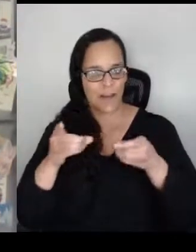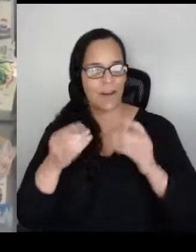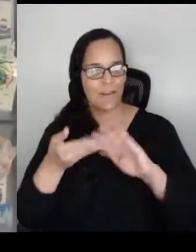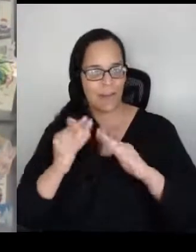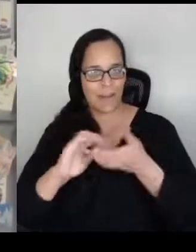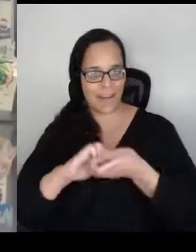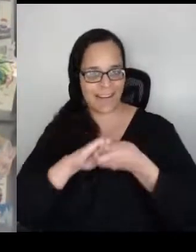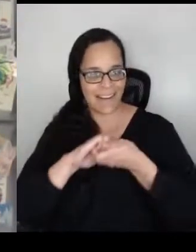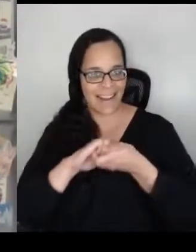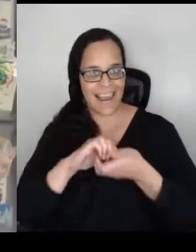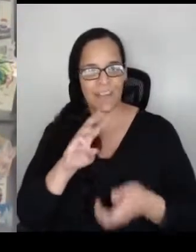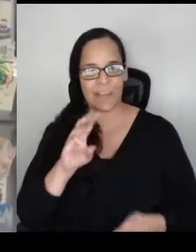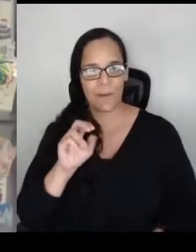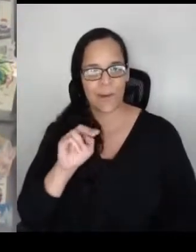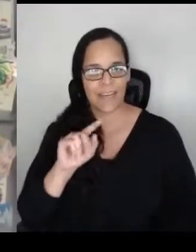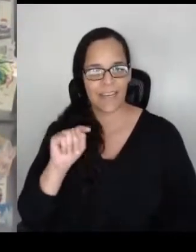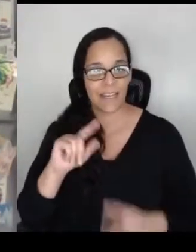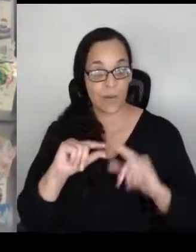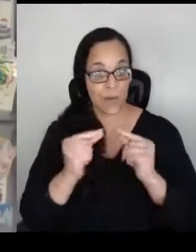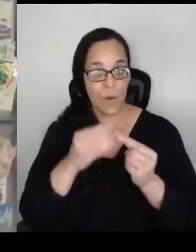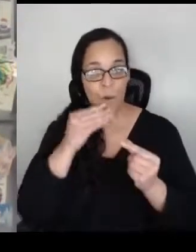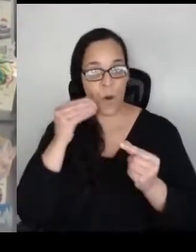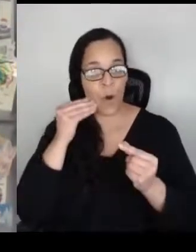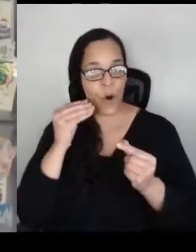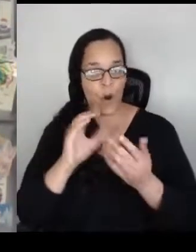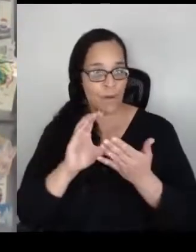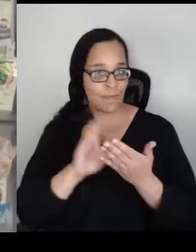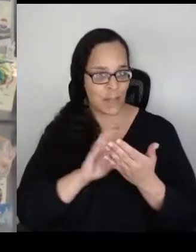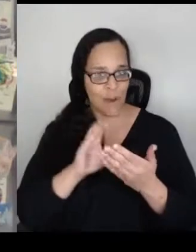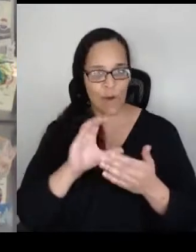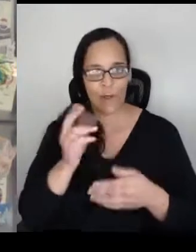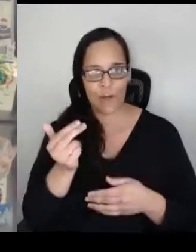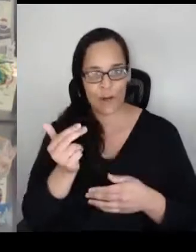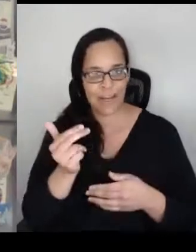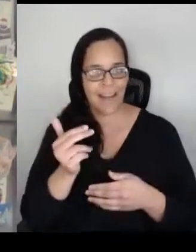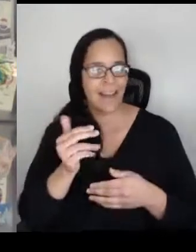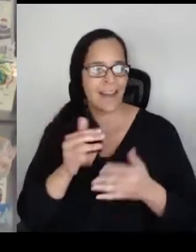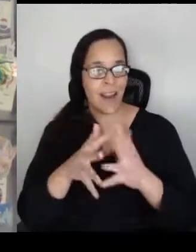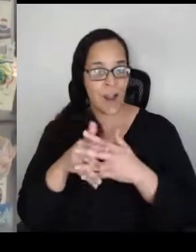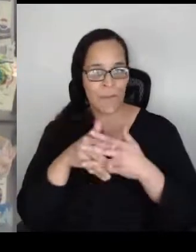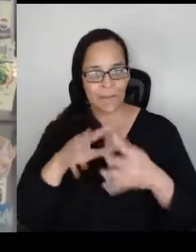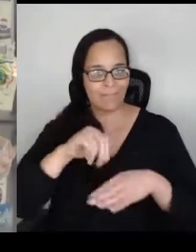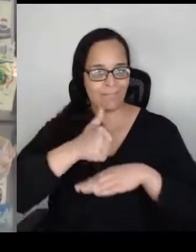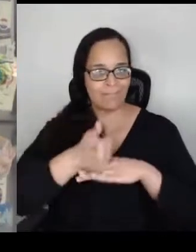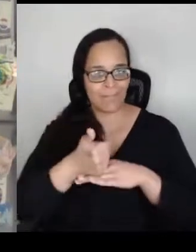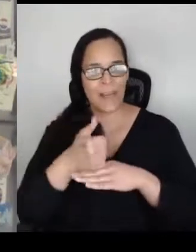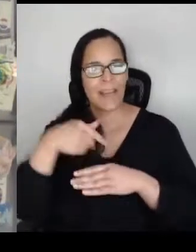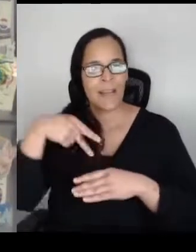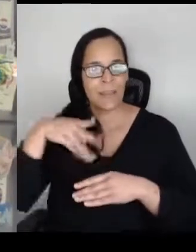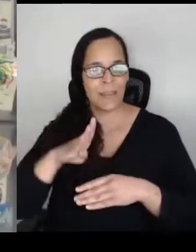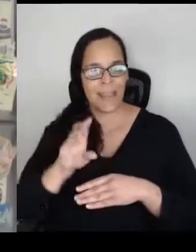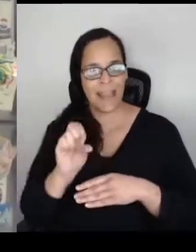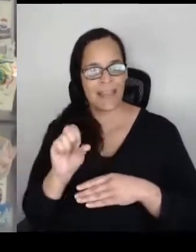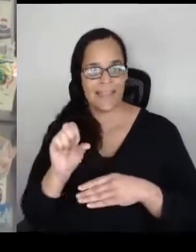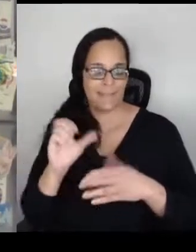The home of Channel 13, America's flagship PBS station, in New York City. On behalf of everyone at The WNET Group,